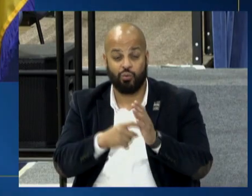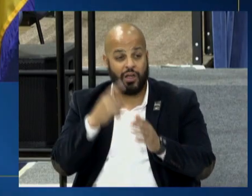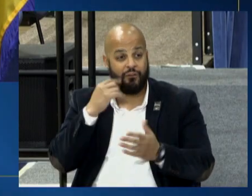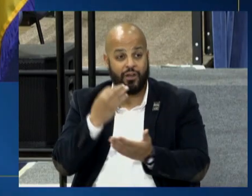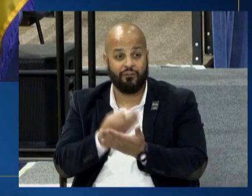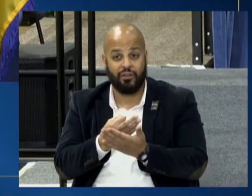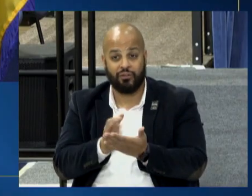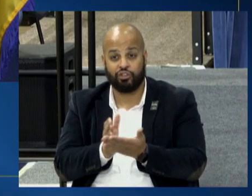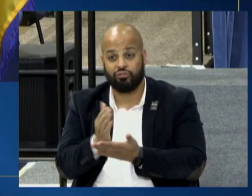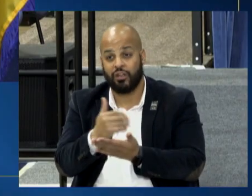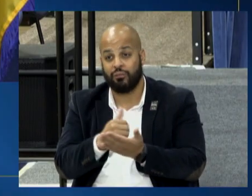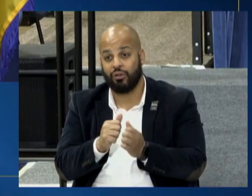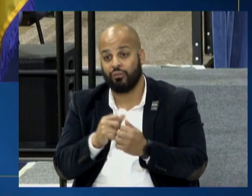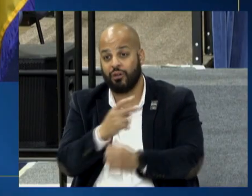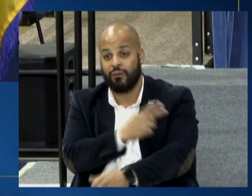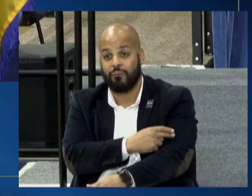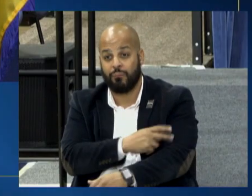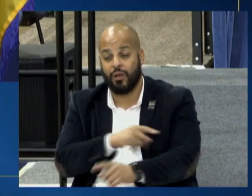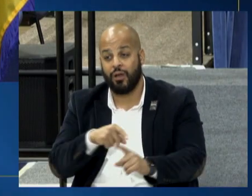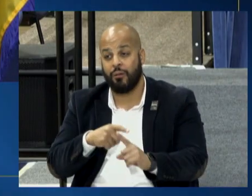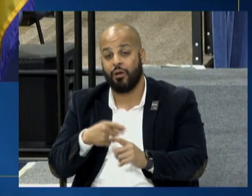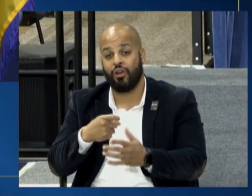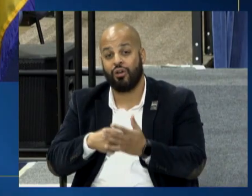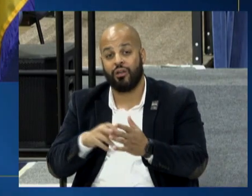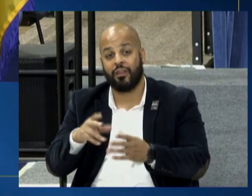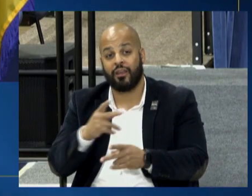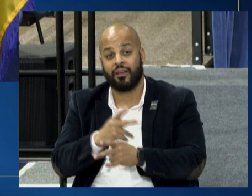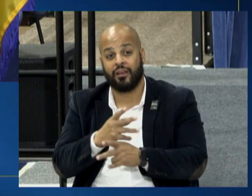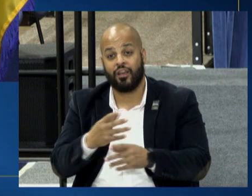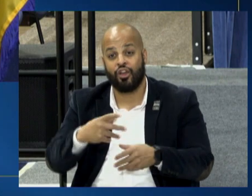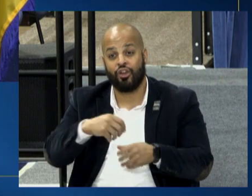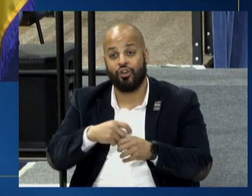about the costs of their care, including requiring discussions with patients about